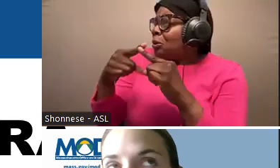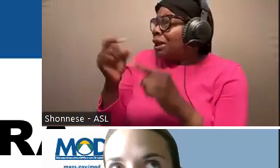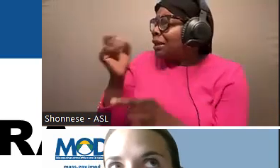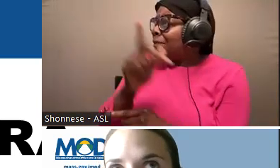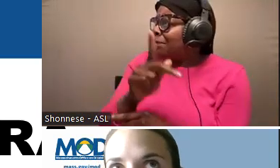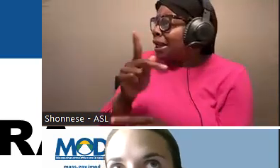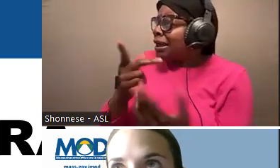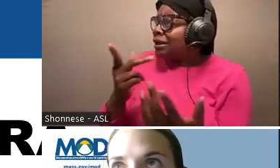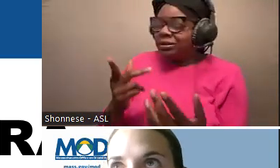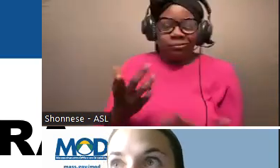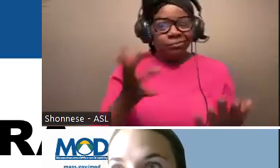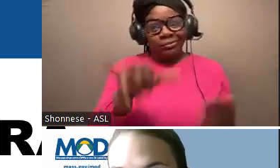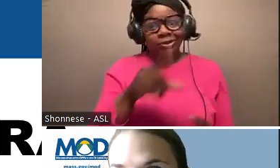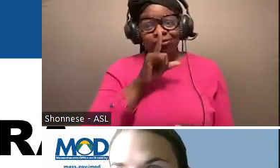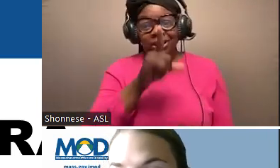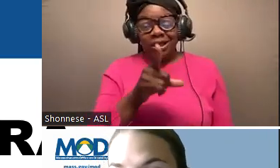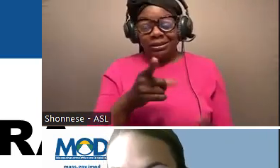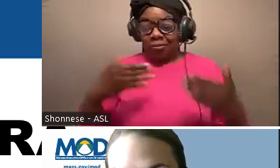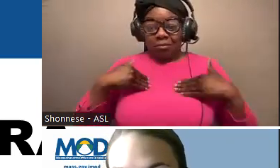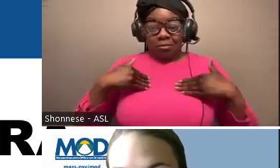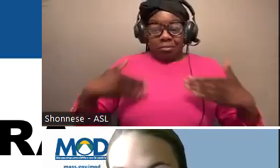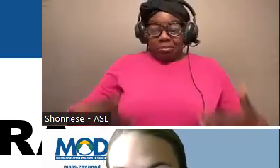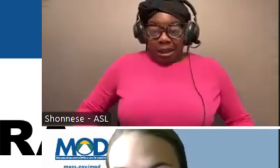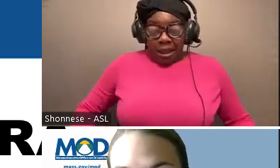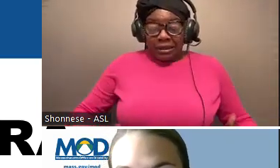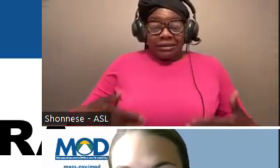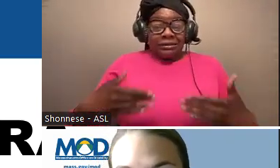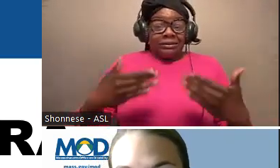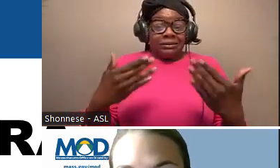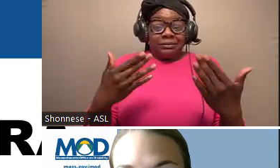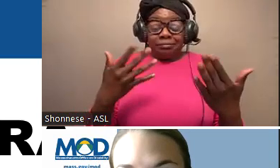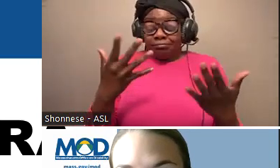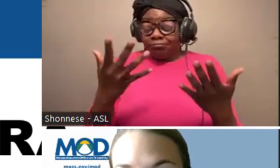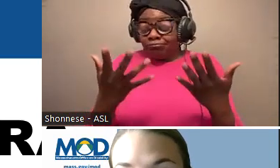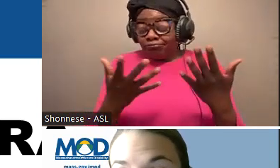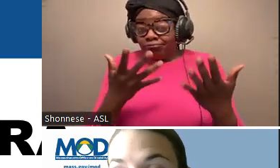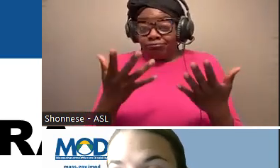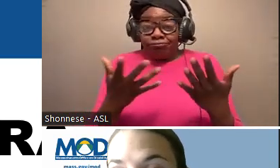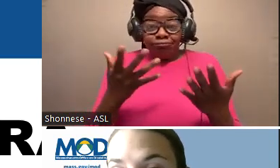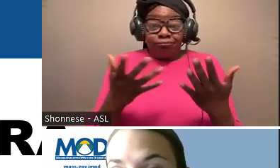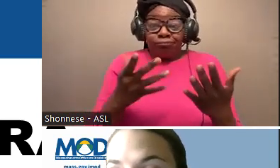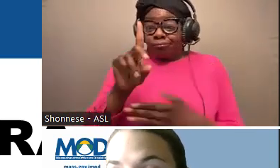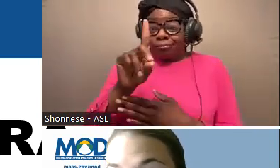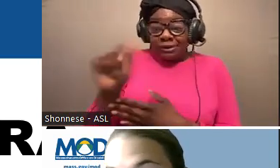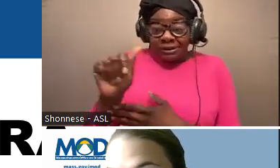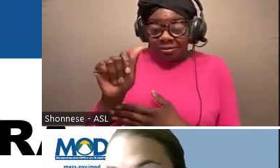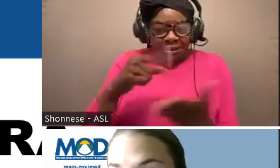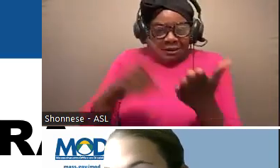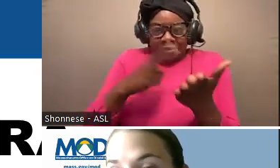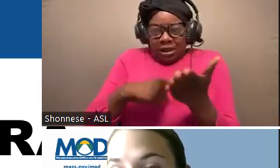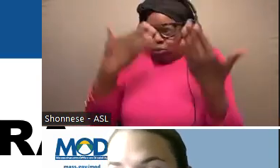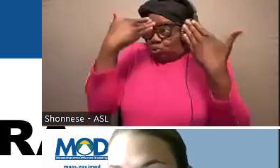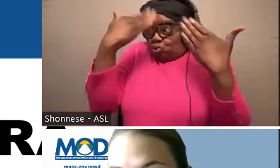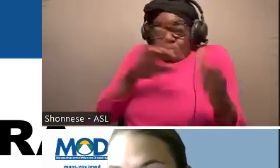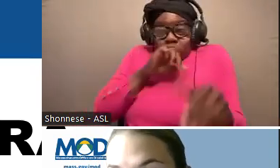The reality is bodies and disability is sometimes you just don't know when you're going to be able